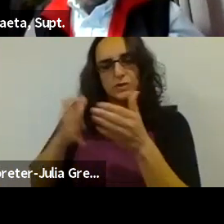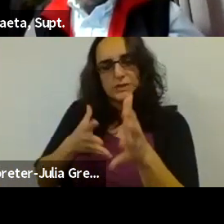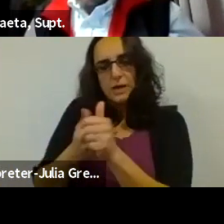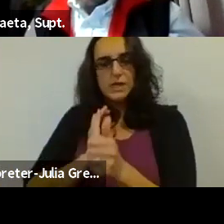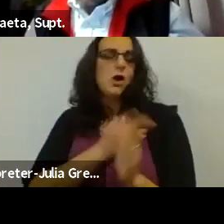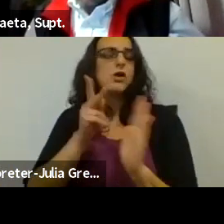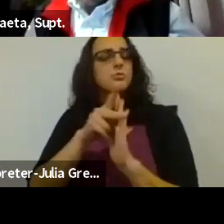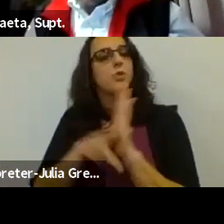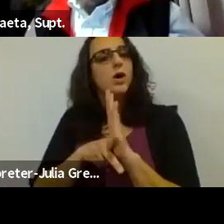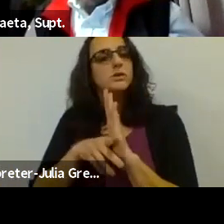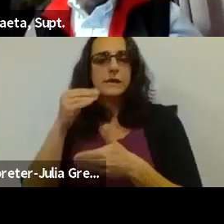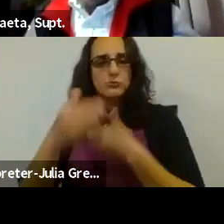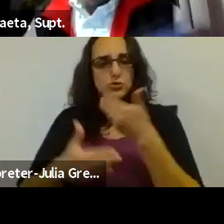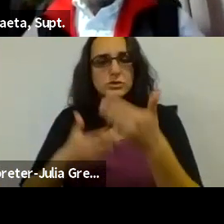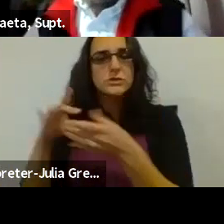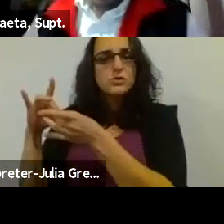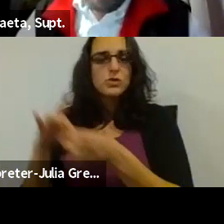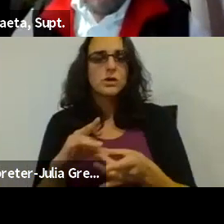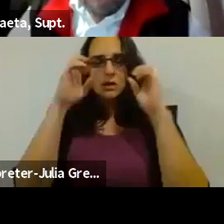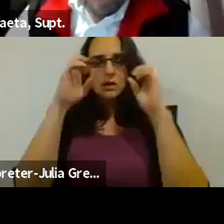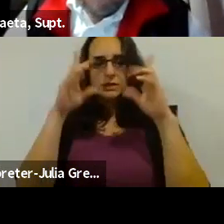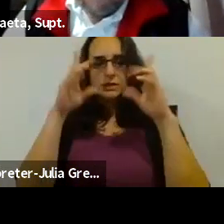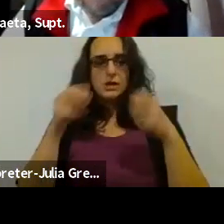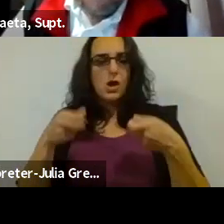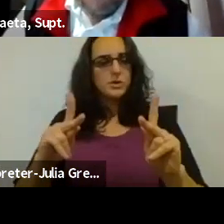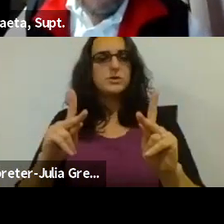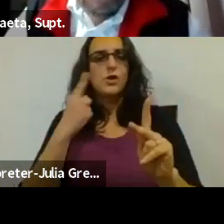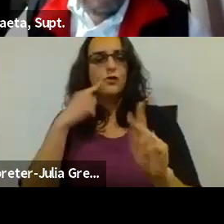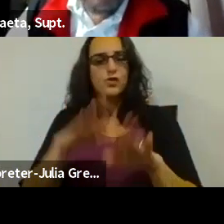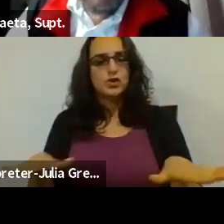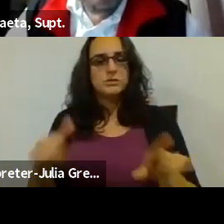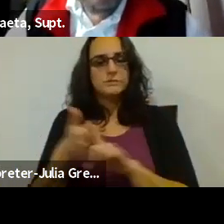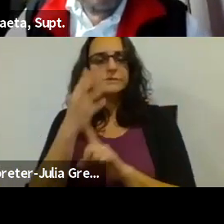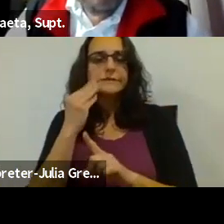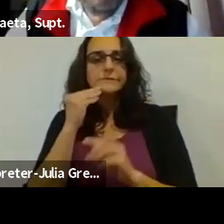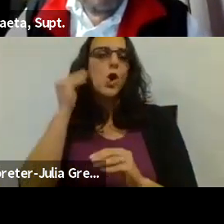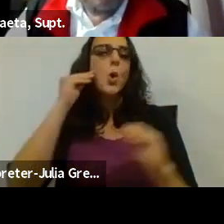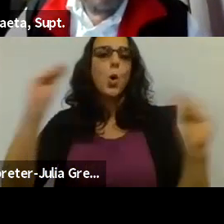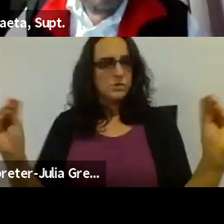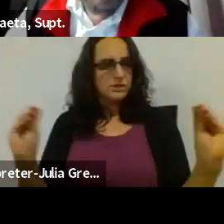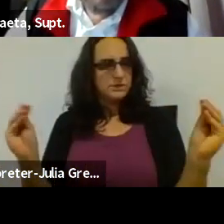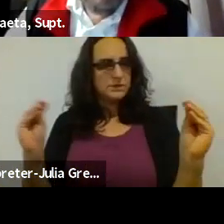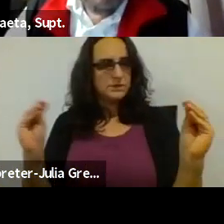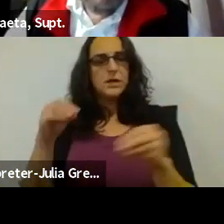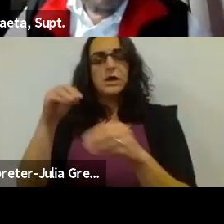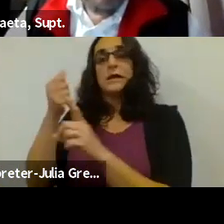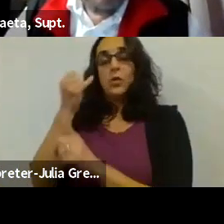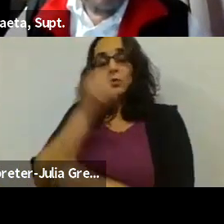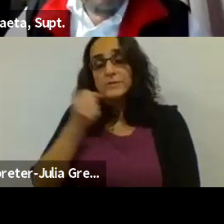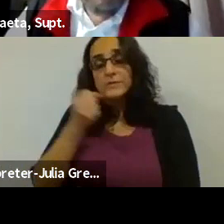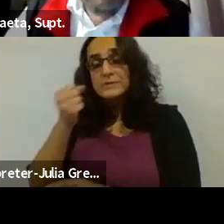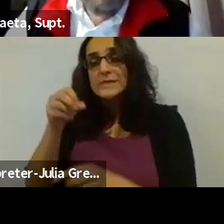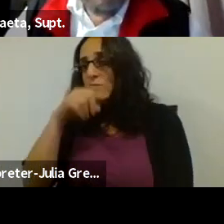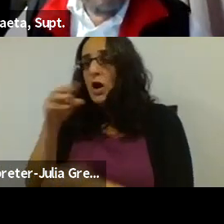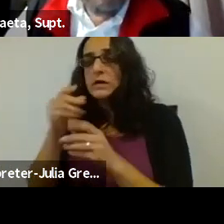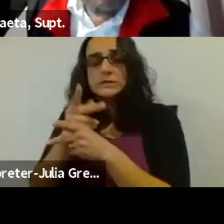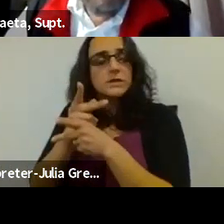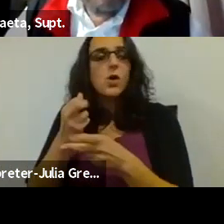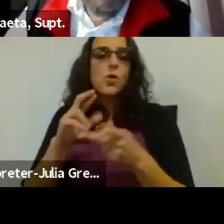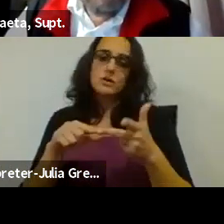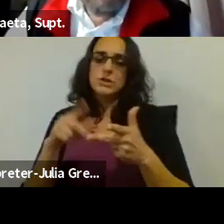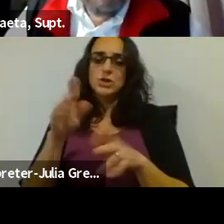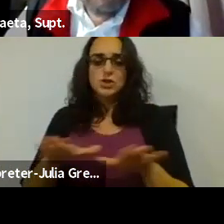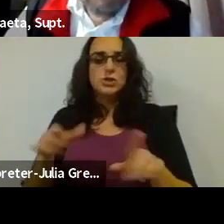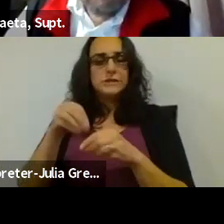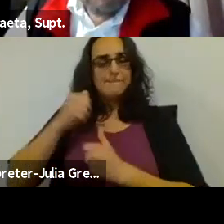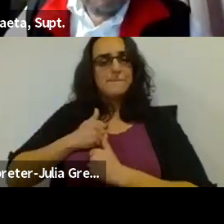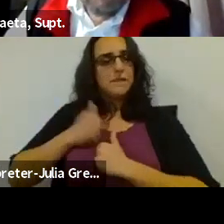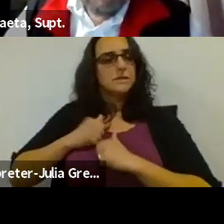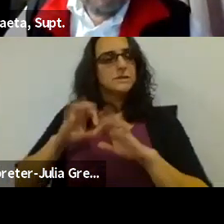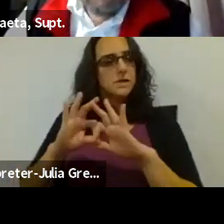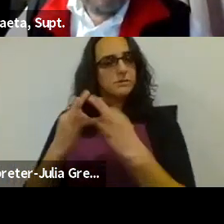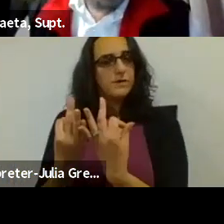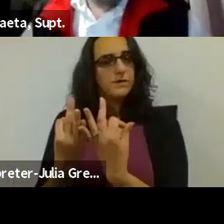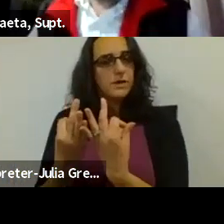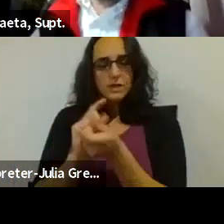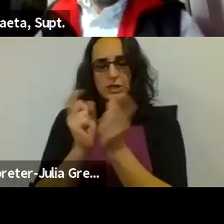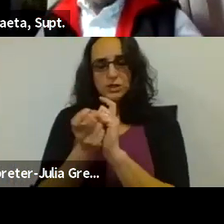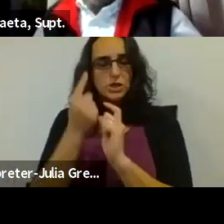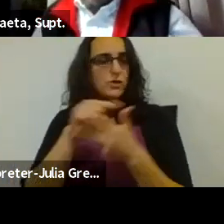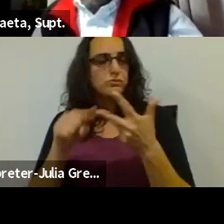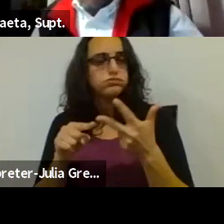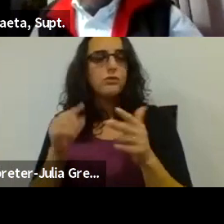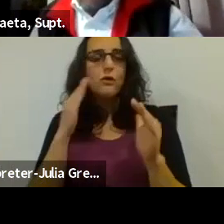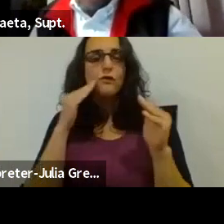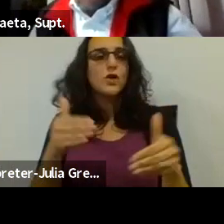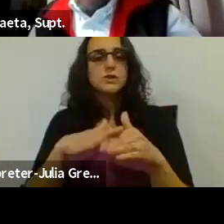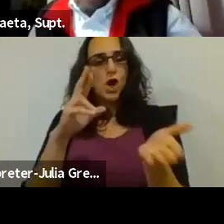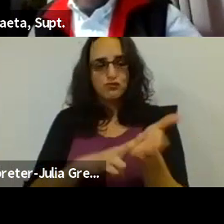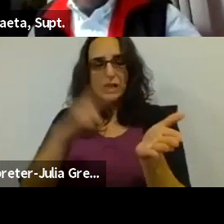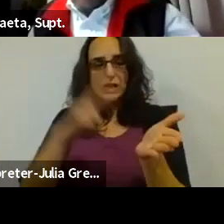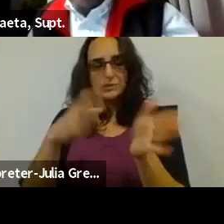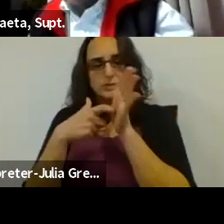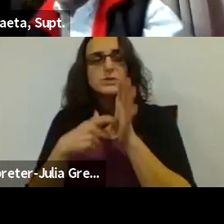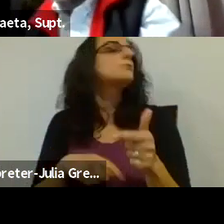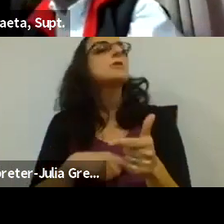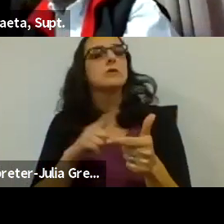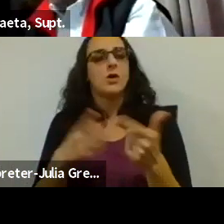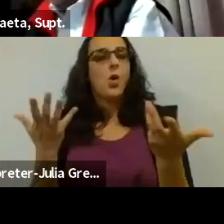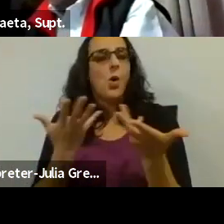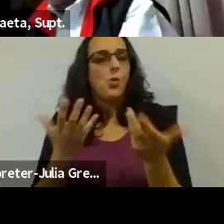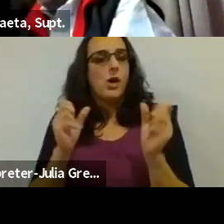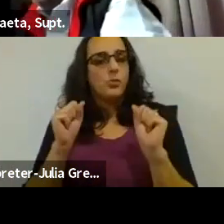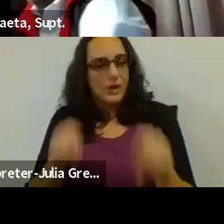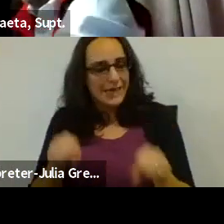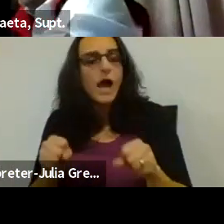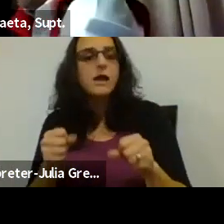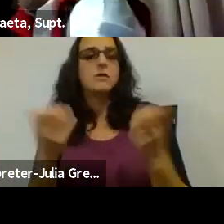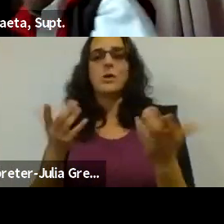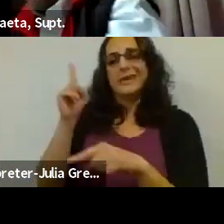Vincent Cerce: And procedures regarding educational opportunities for children experiencing homelessness are in foster care at this time, or our children of military families. The changes their focus on registration requirements, what we can and cannot ask at the time of registration.